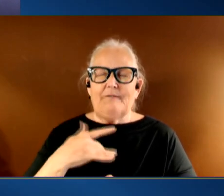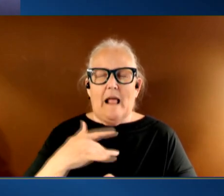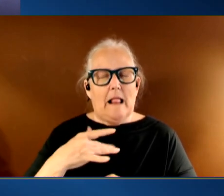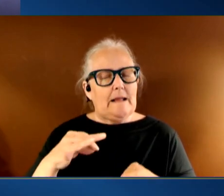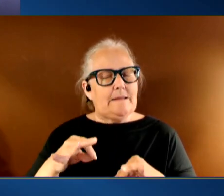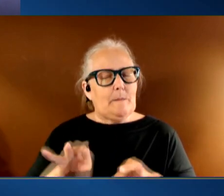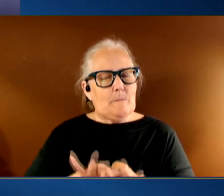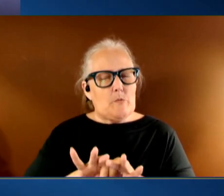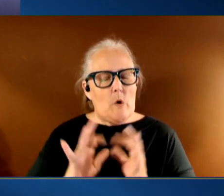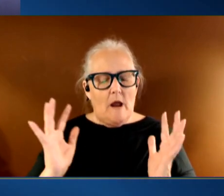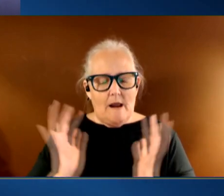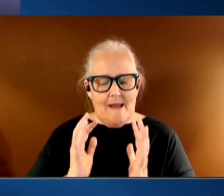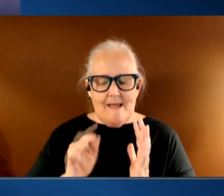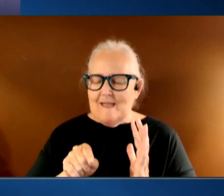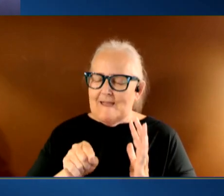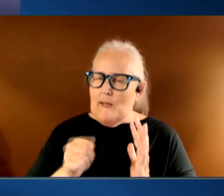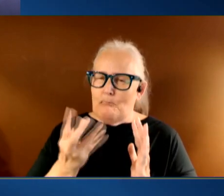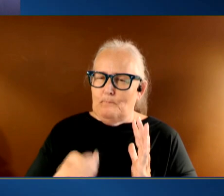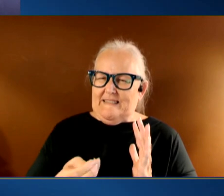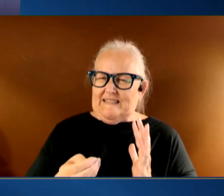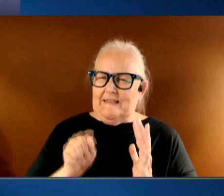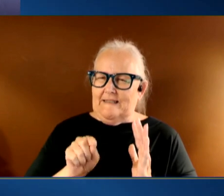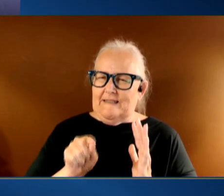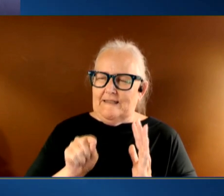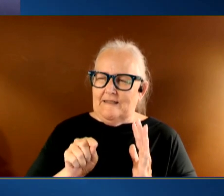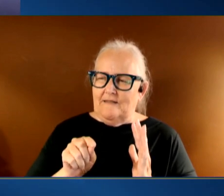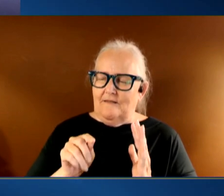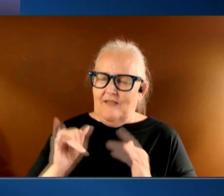in terms of what was the care that was being delivered. Because she herself was delivering the